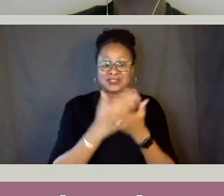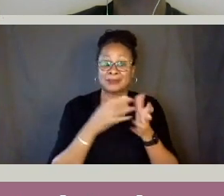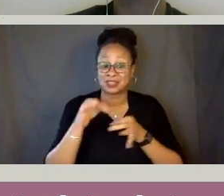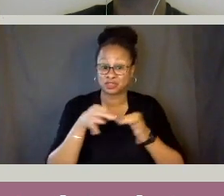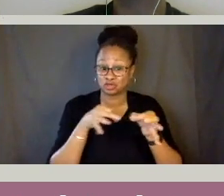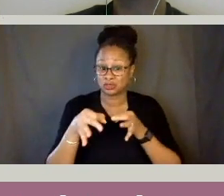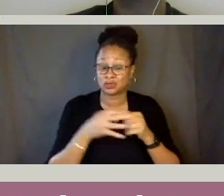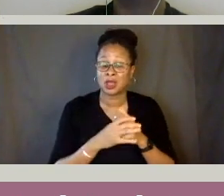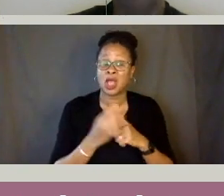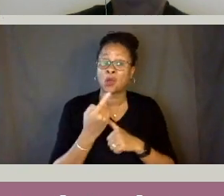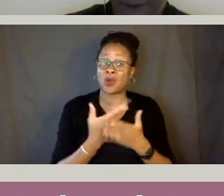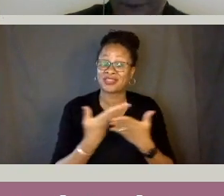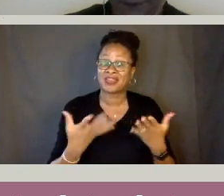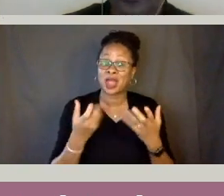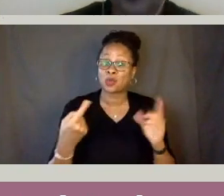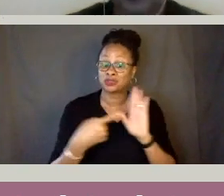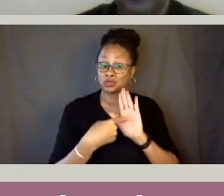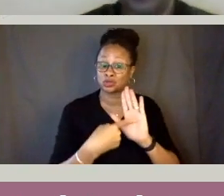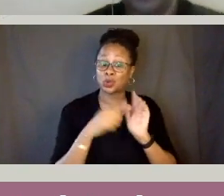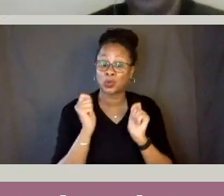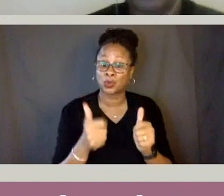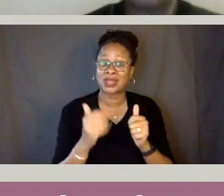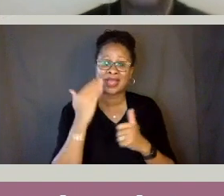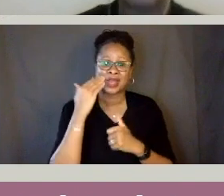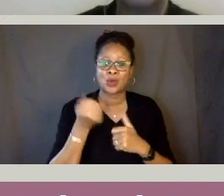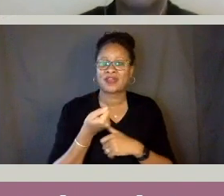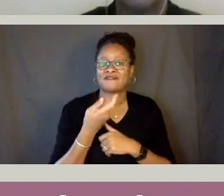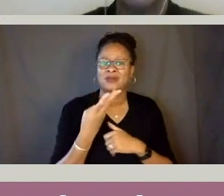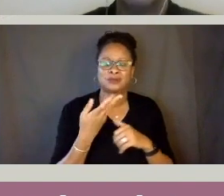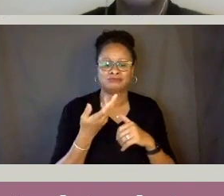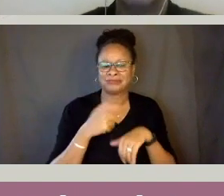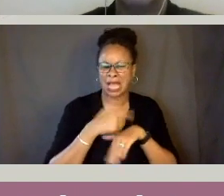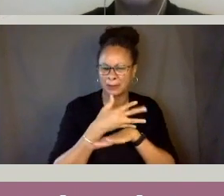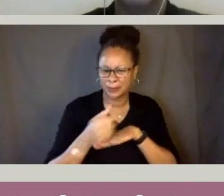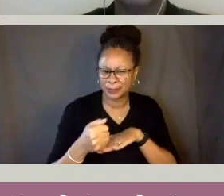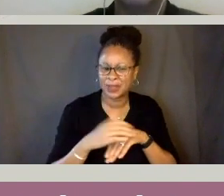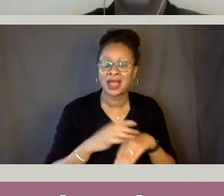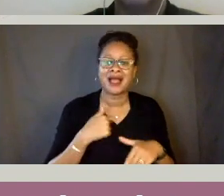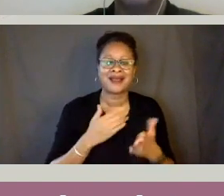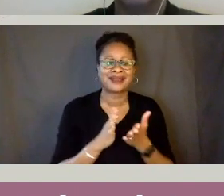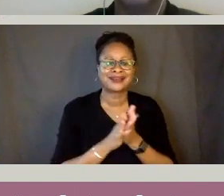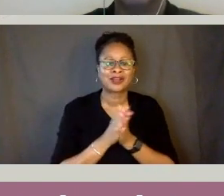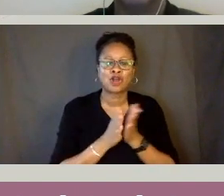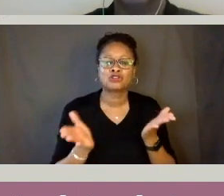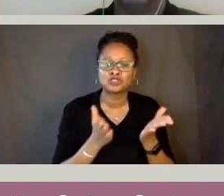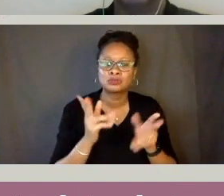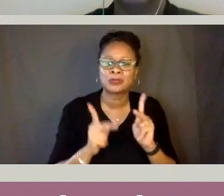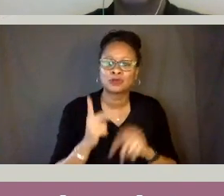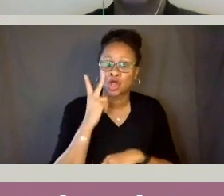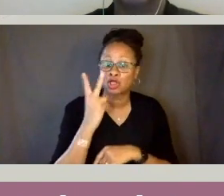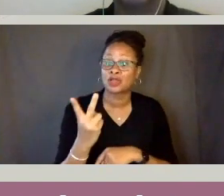One thing I just want to point out really quickly 'cause I know we have very little time-- I would encourage people to look at it in this way.